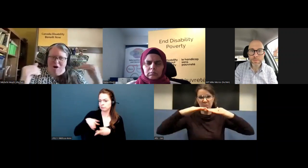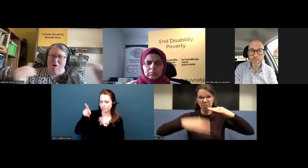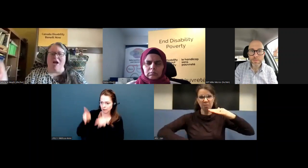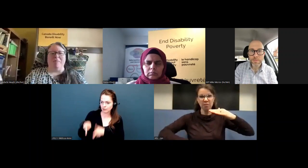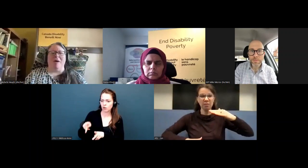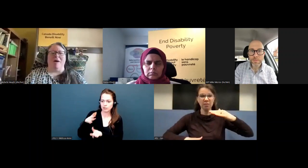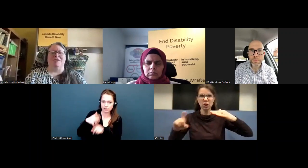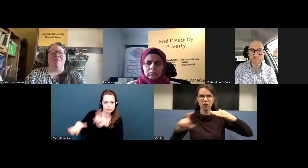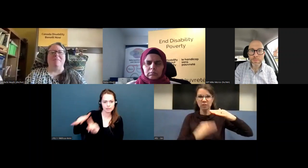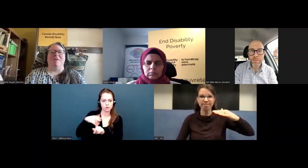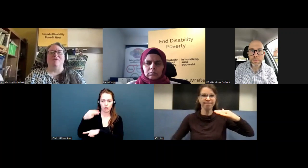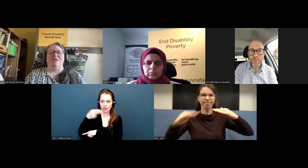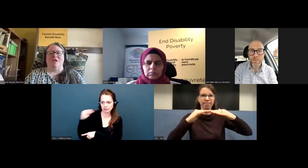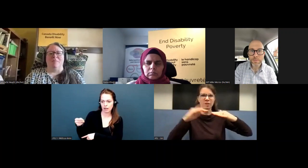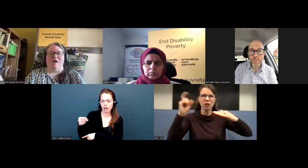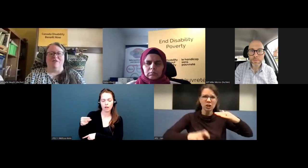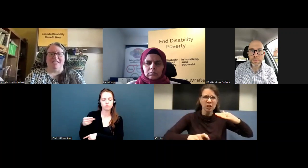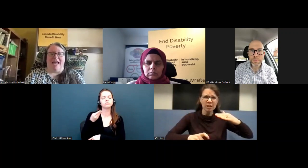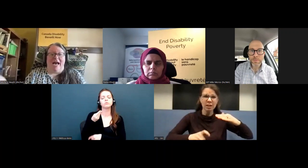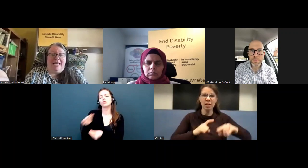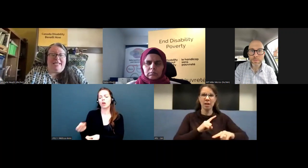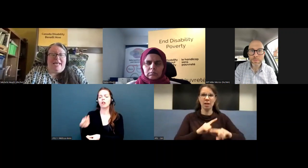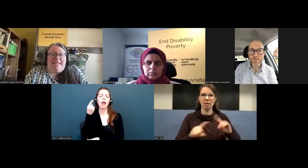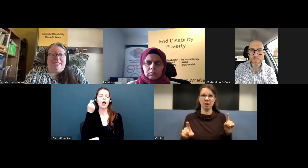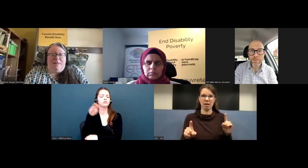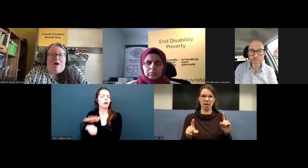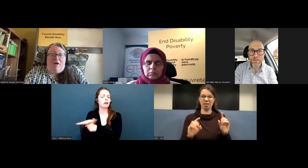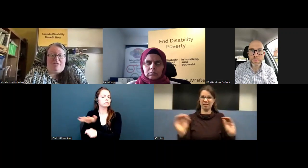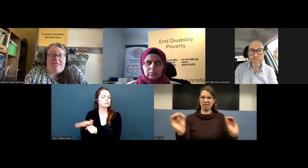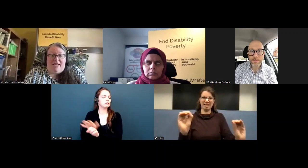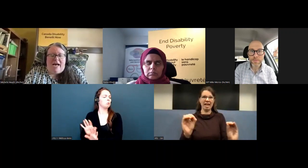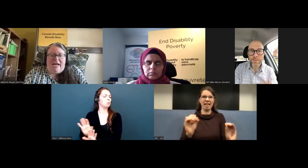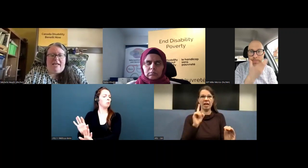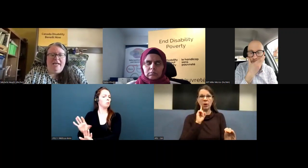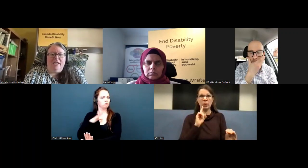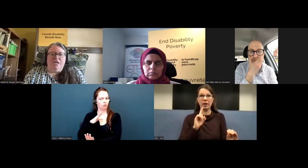NO LOLLIPOPS AND RAINBOWS AT THE POVERTY LINE. IT IS THE POVERTY LINE.